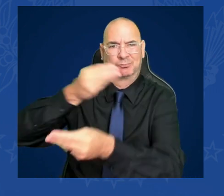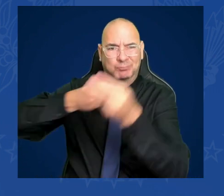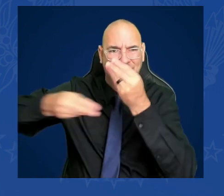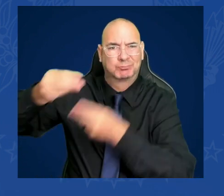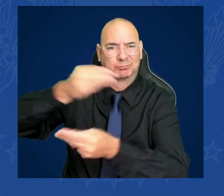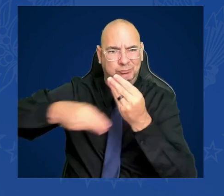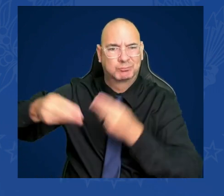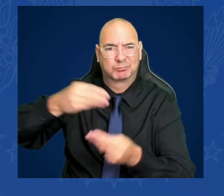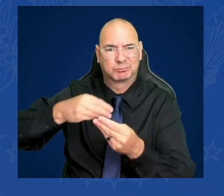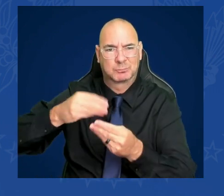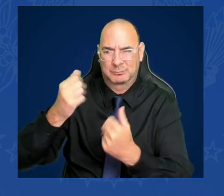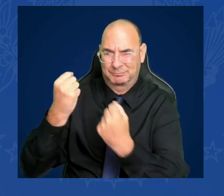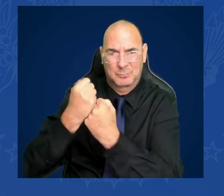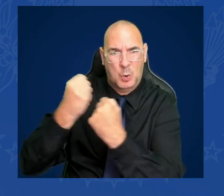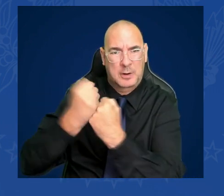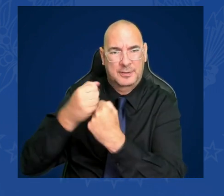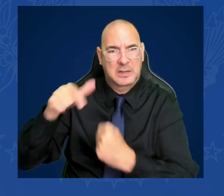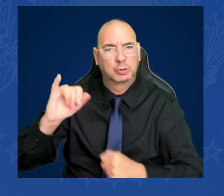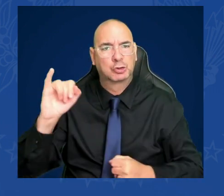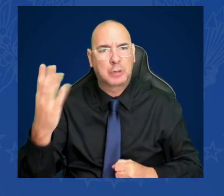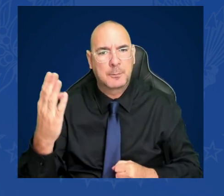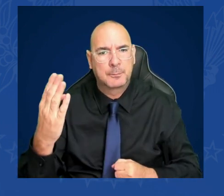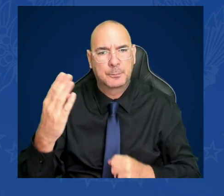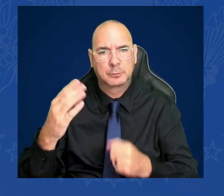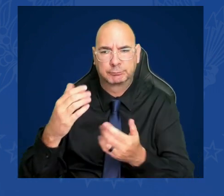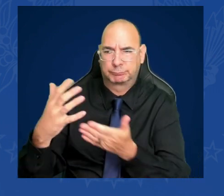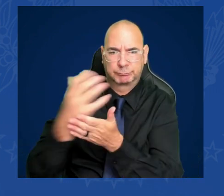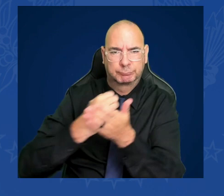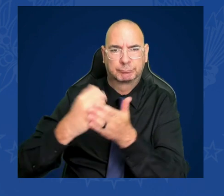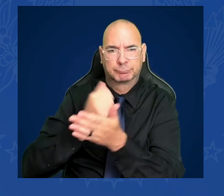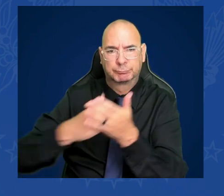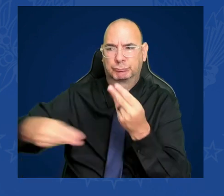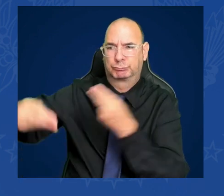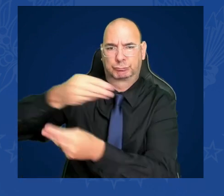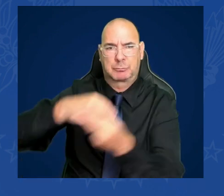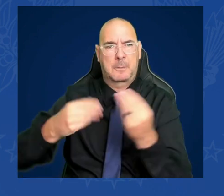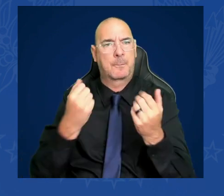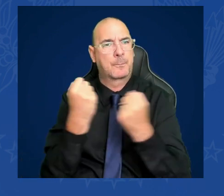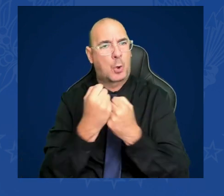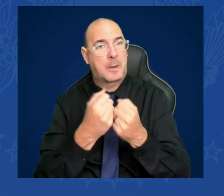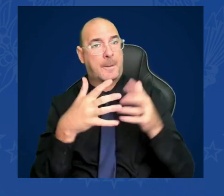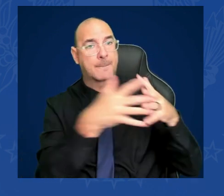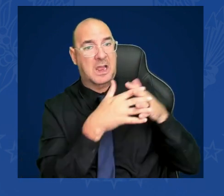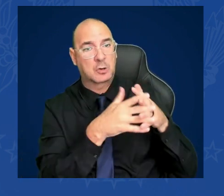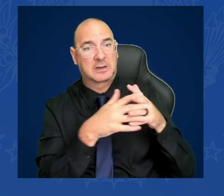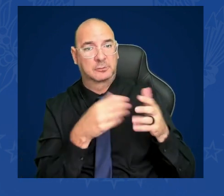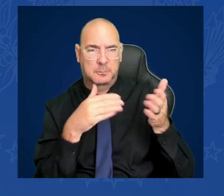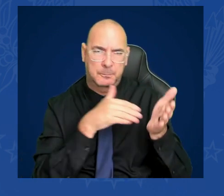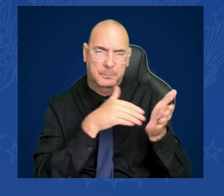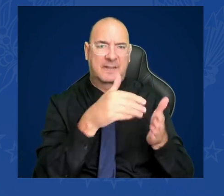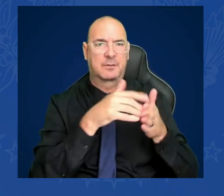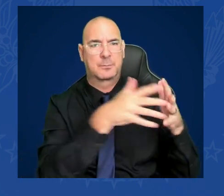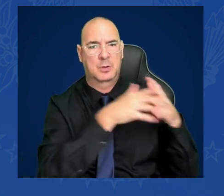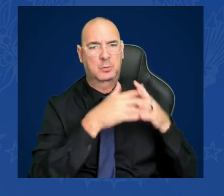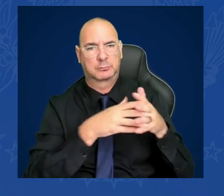of millions of Americans. When you serve at port -- a port like Savannah or Long Beach --